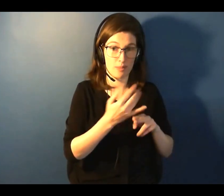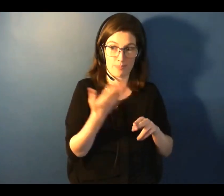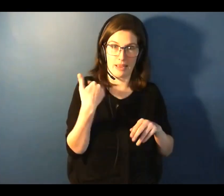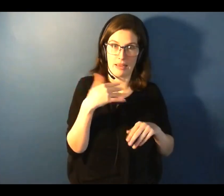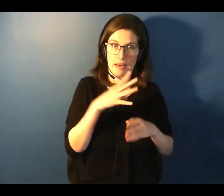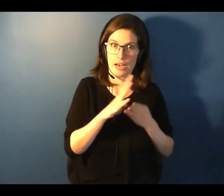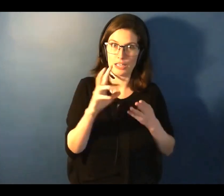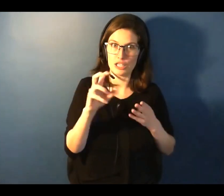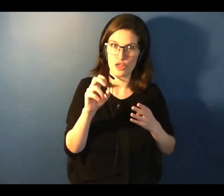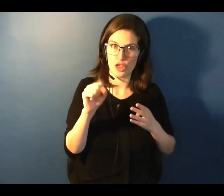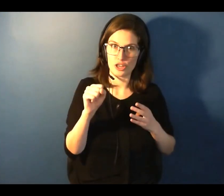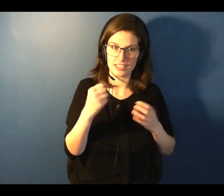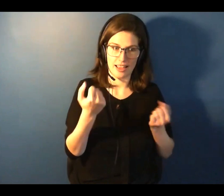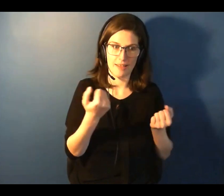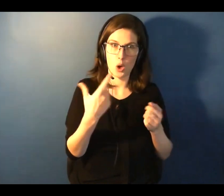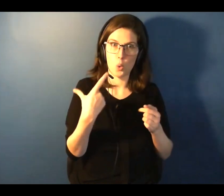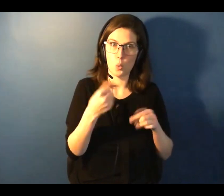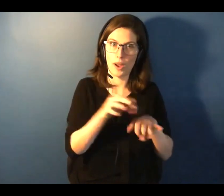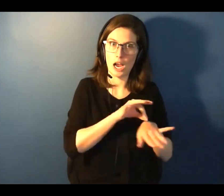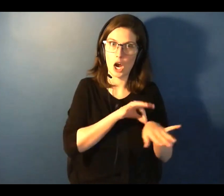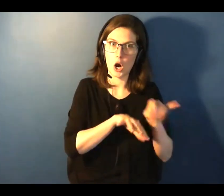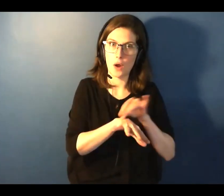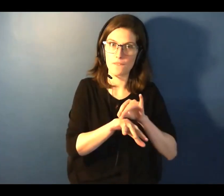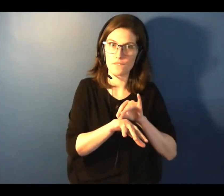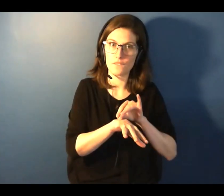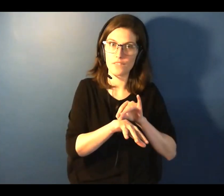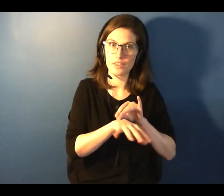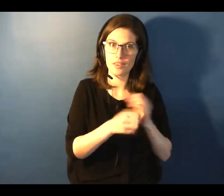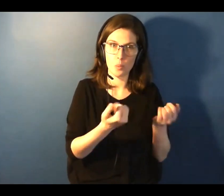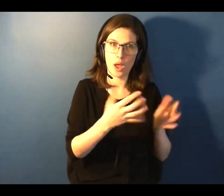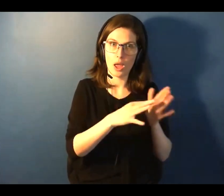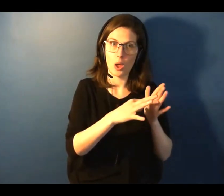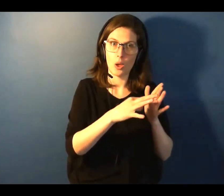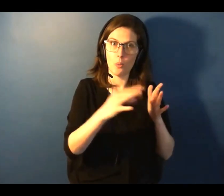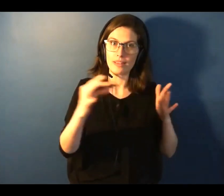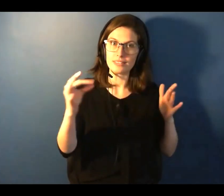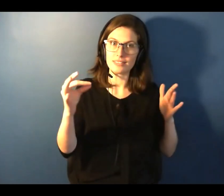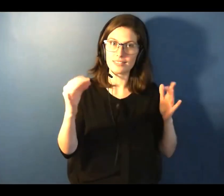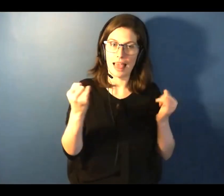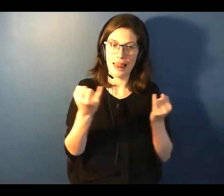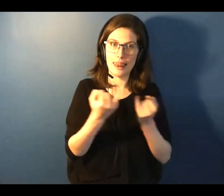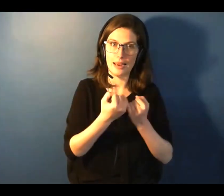why they called that's the sign for white as in like my gloves. Or there was, other there's